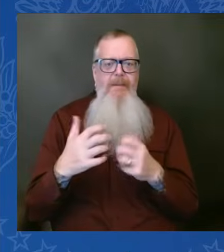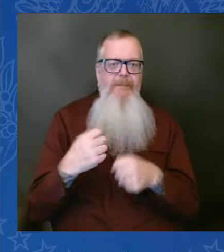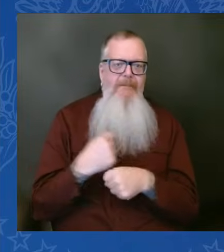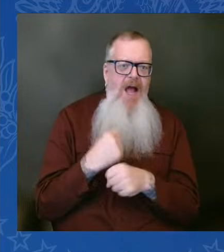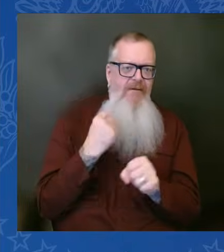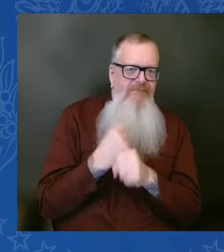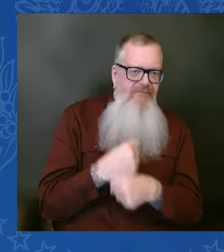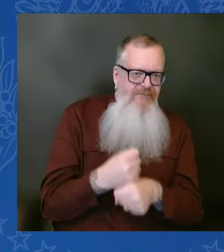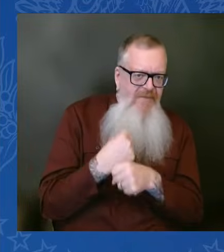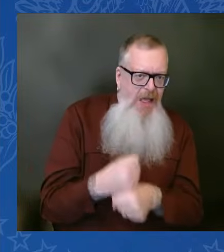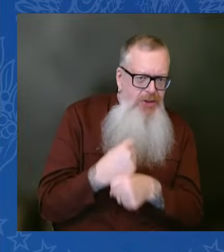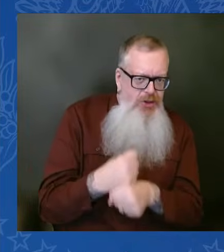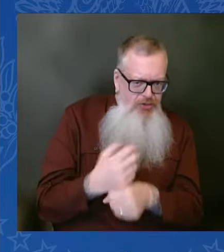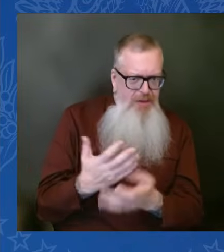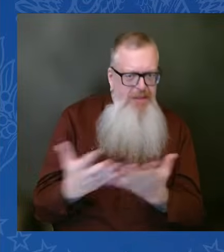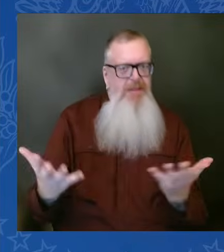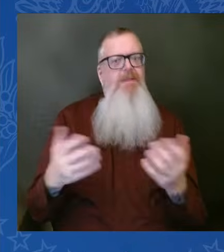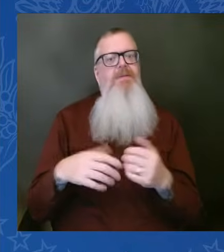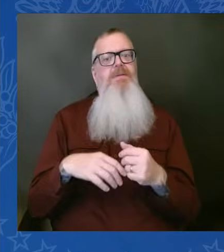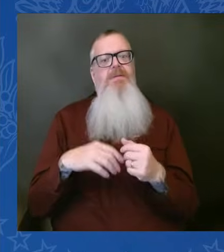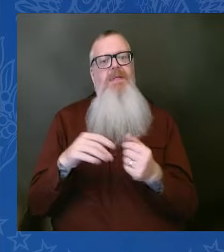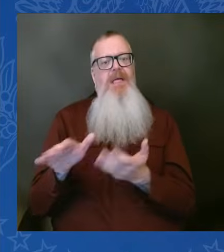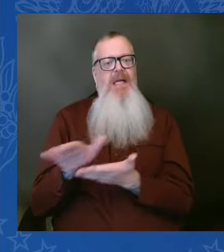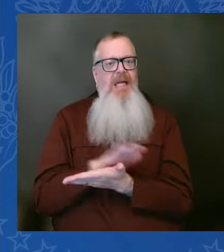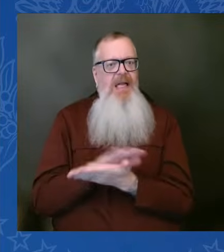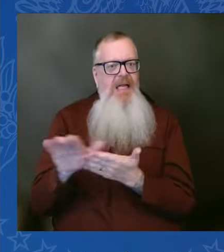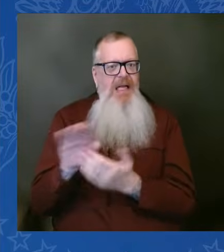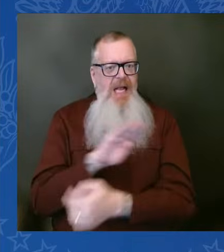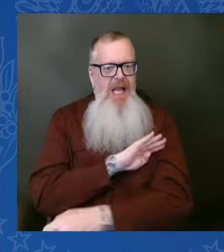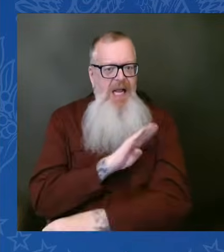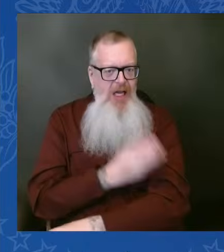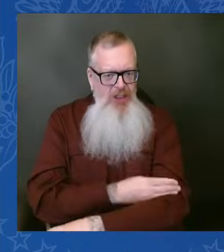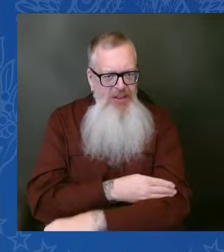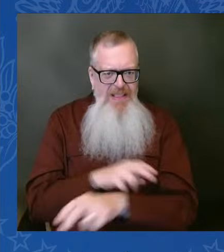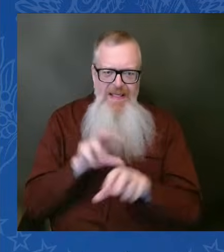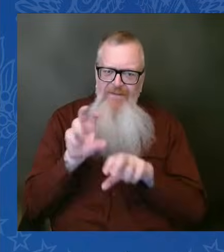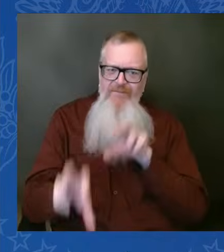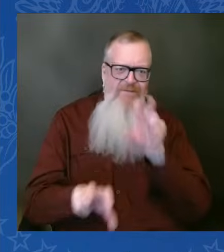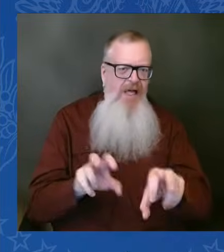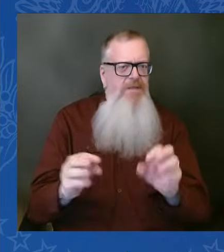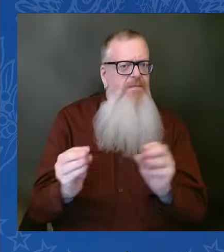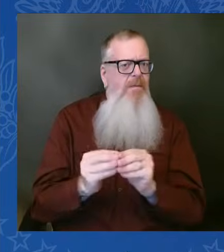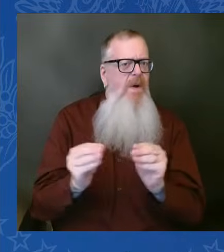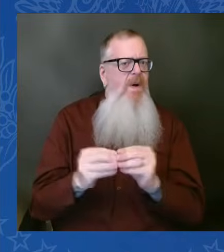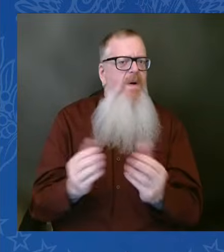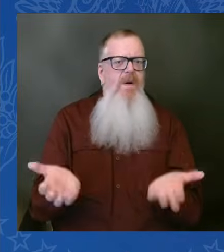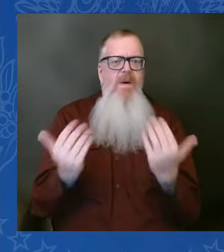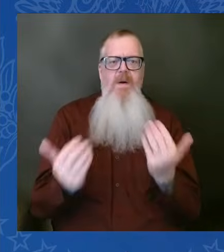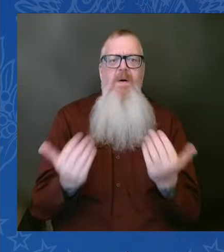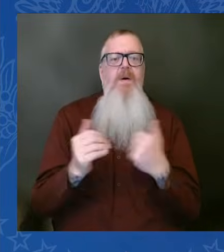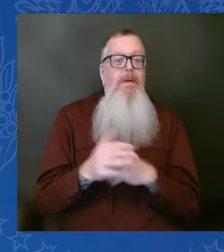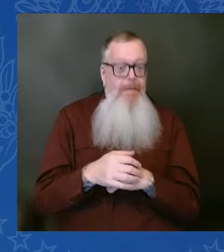I know it’s been hard for many Americans to see, and I understand it. They’re just trying to figure out how to put three squares on the table.